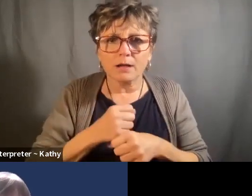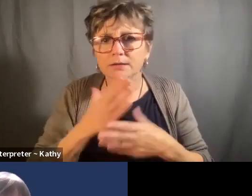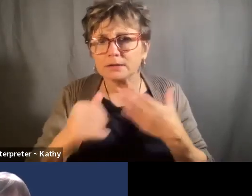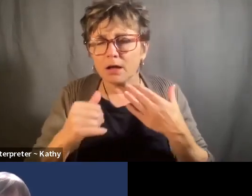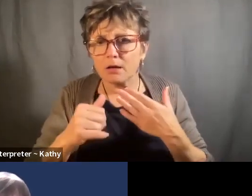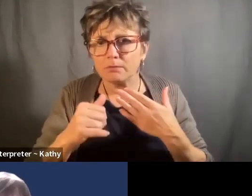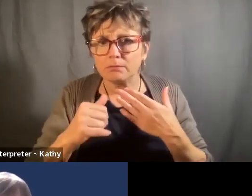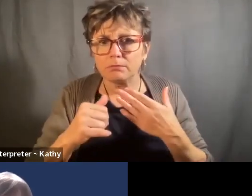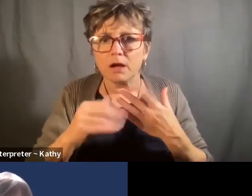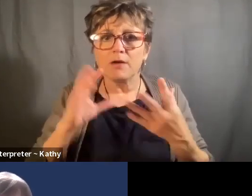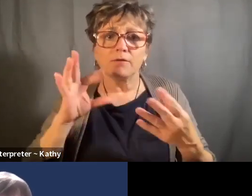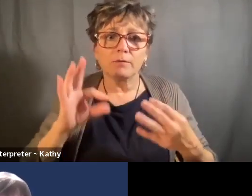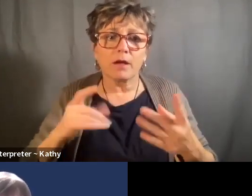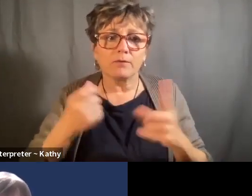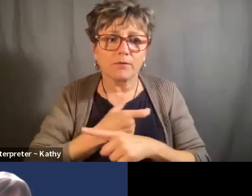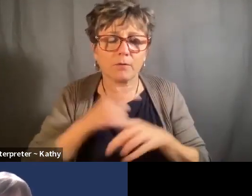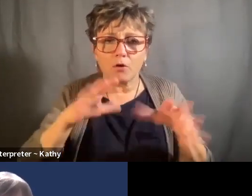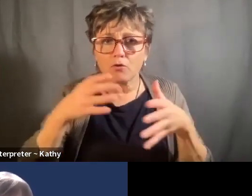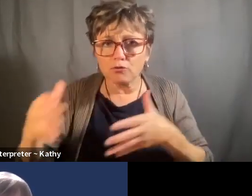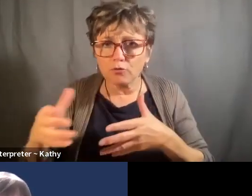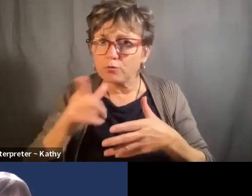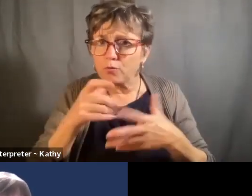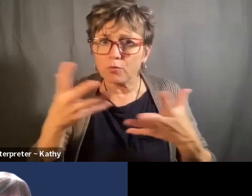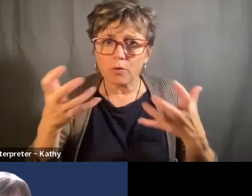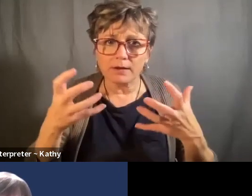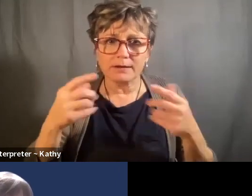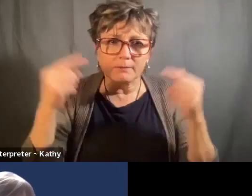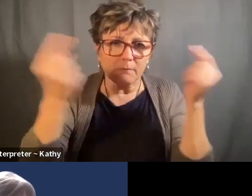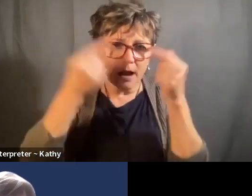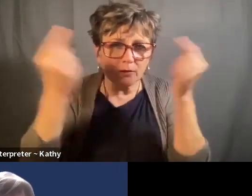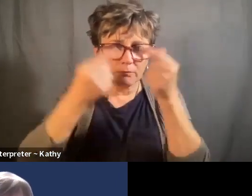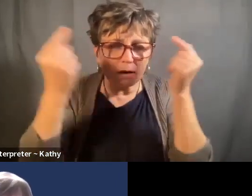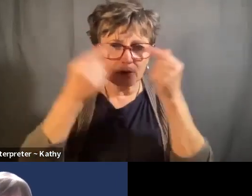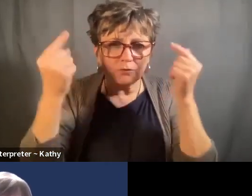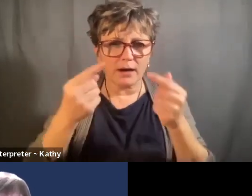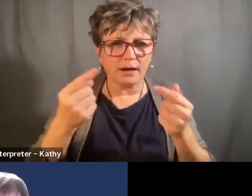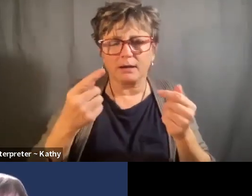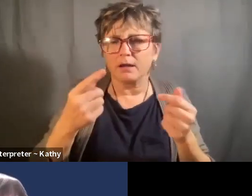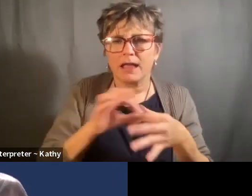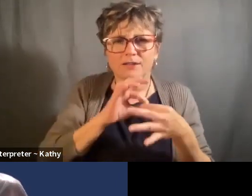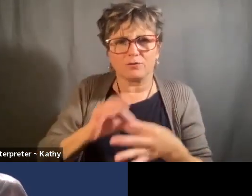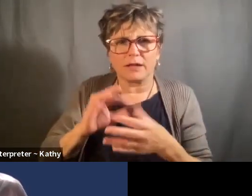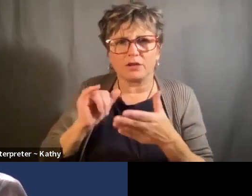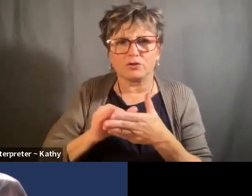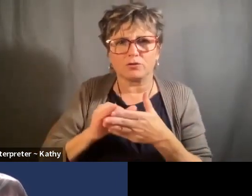that wanted migraine to be given as an example in neurodevelopment and so we'll be making that edit